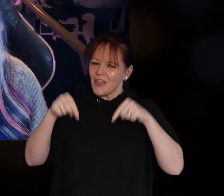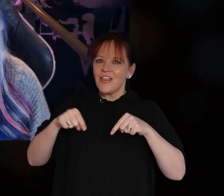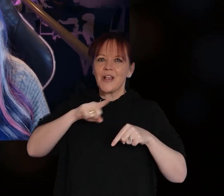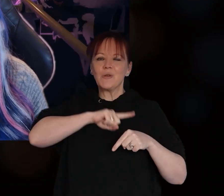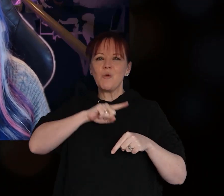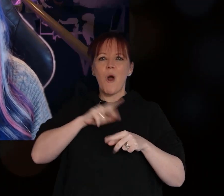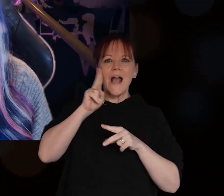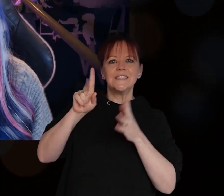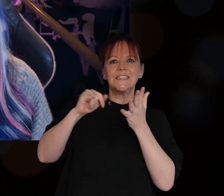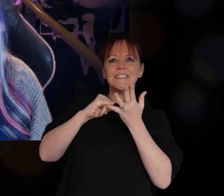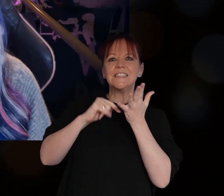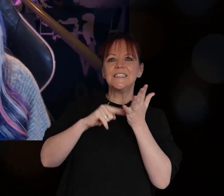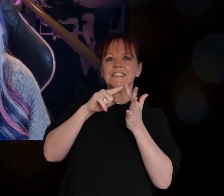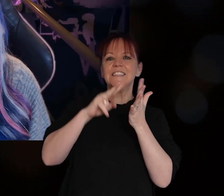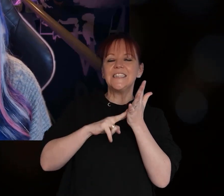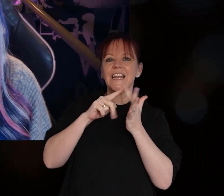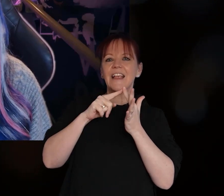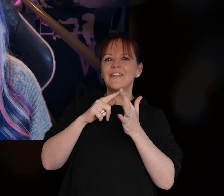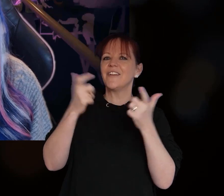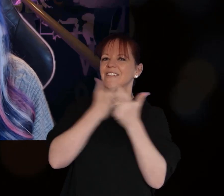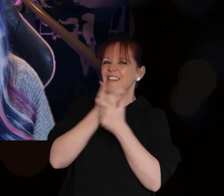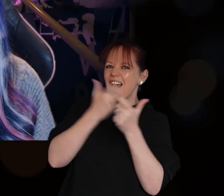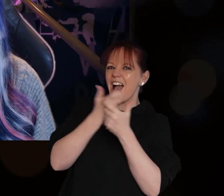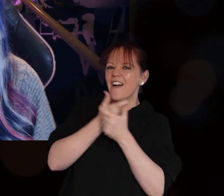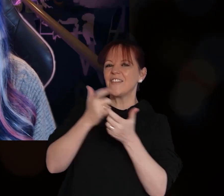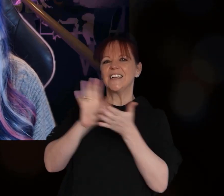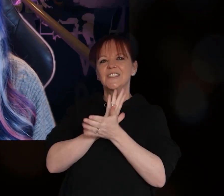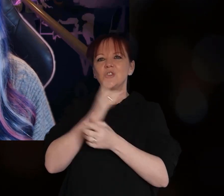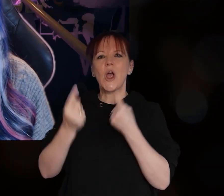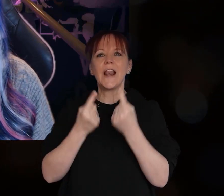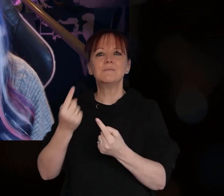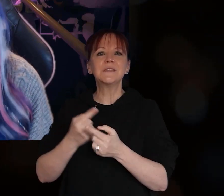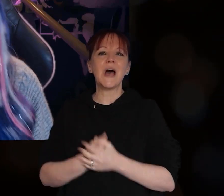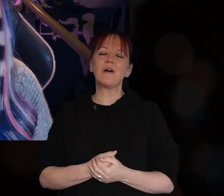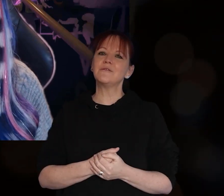of Steve just laughing and having a good time. And so I am so glad